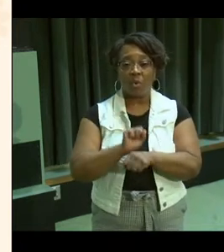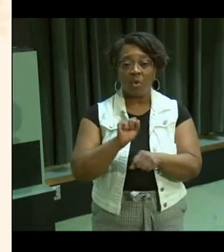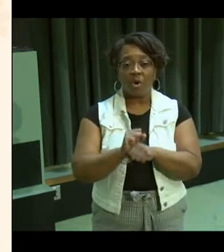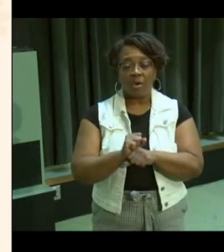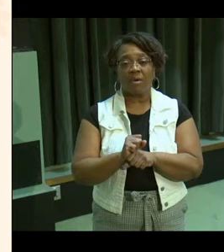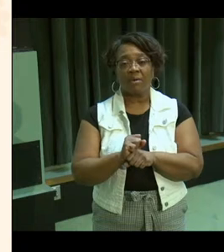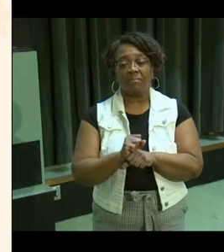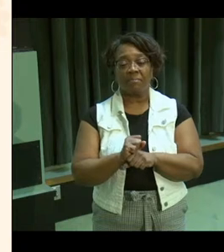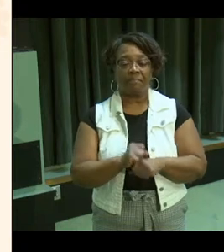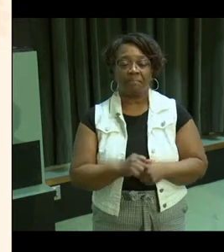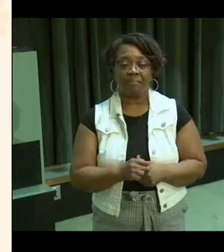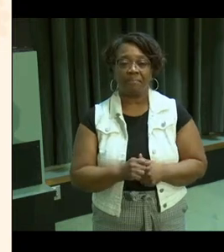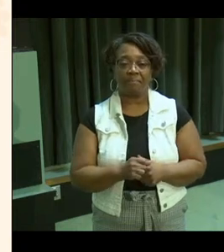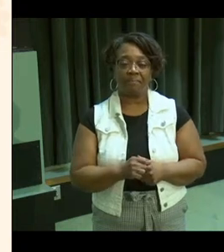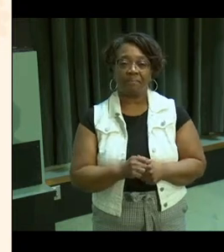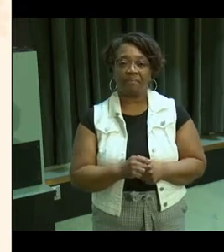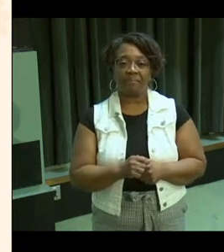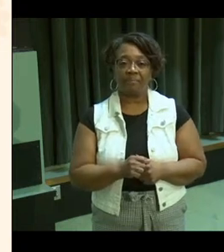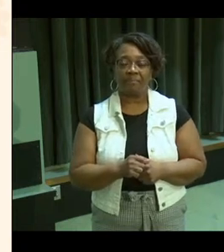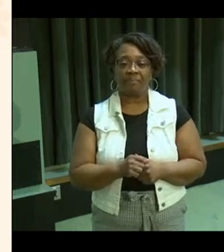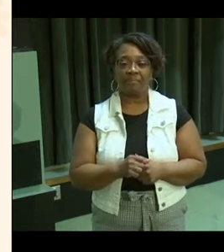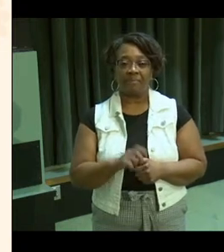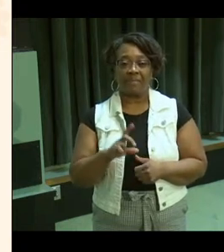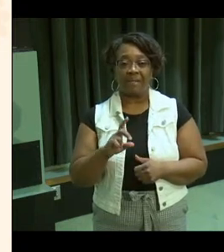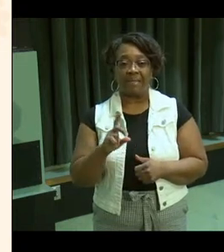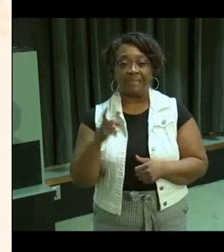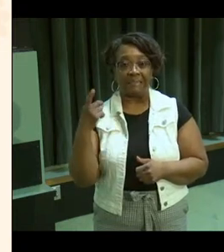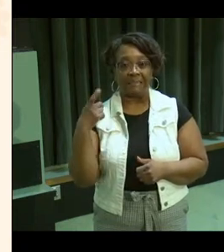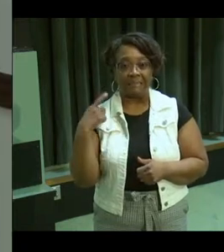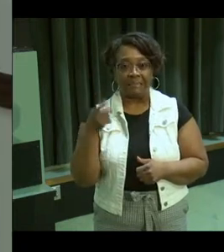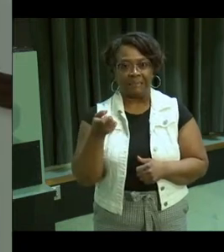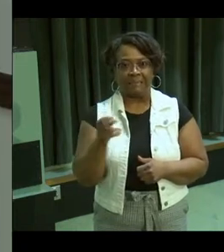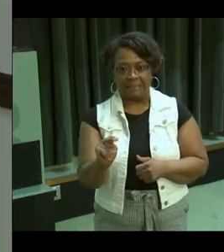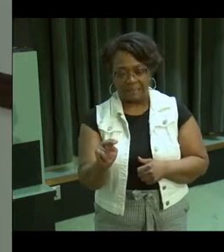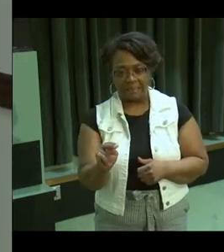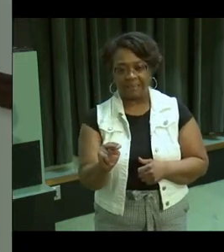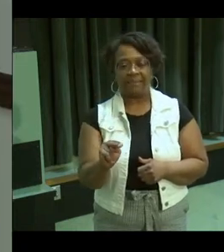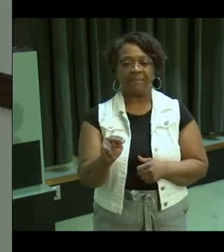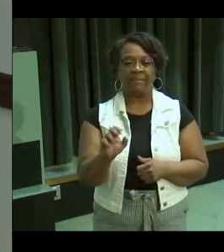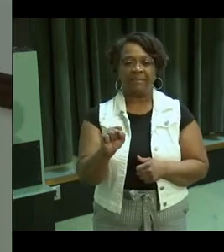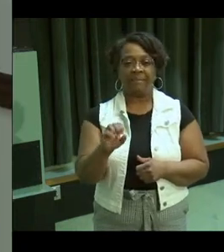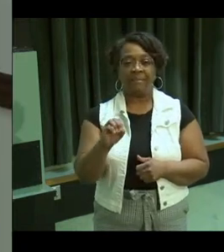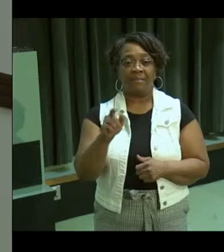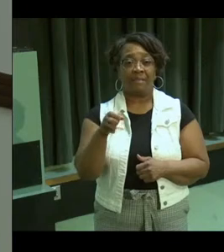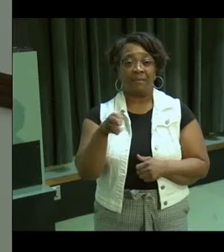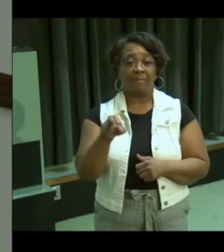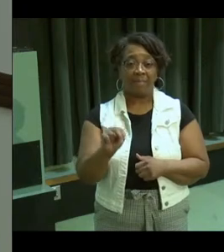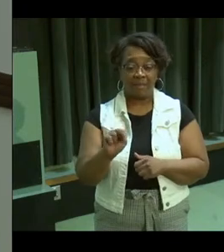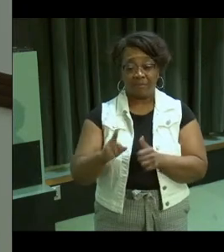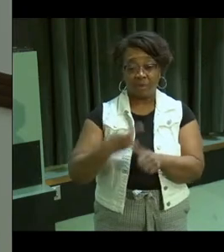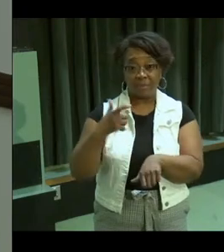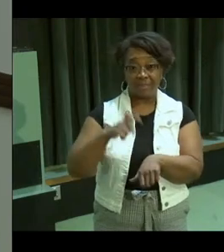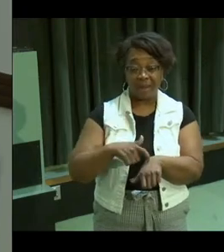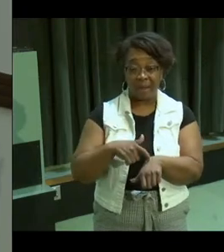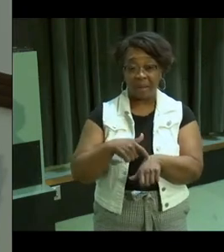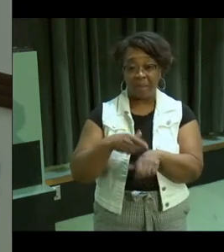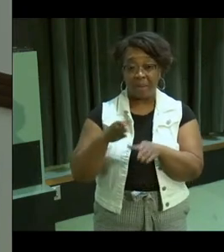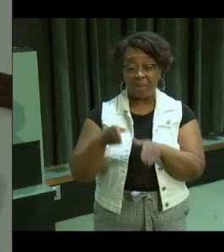for sharing your work, with all